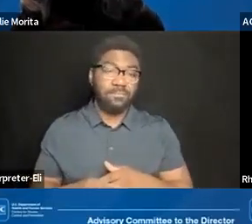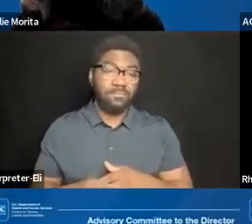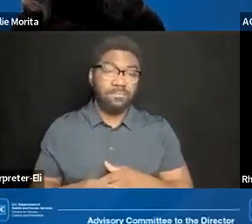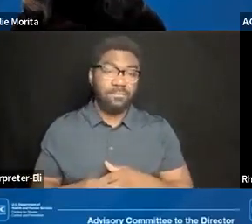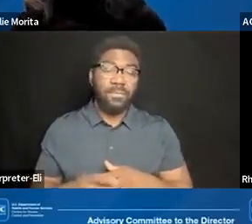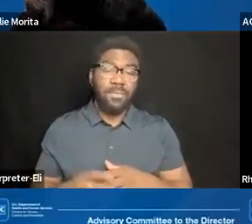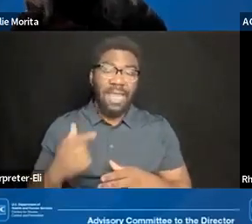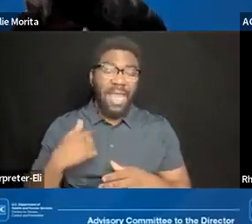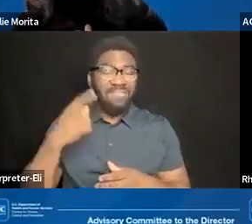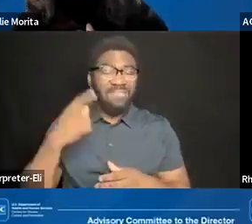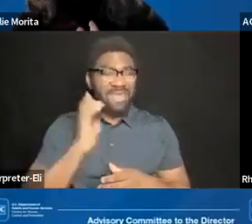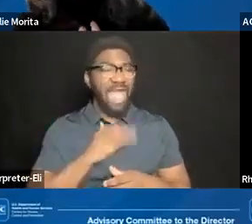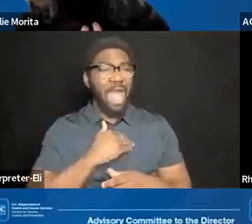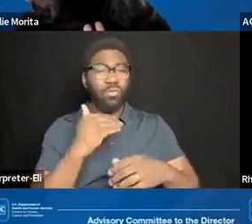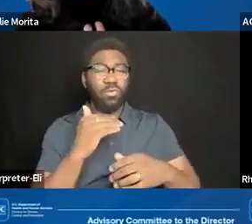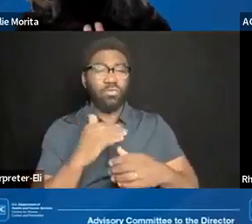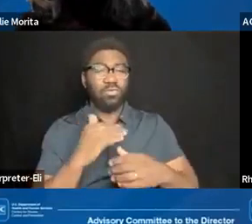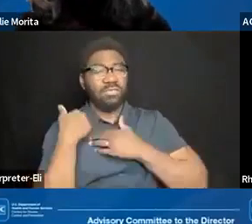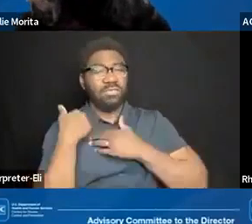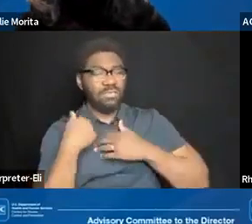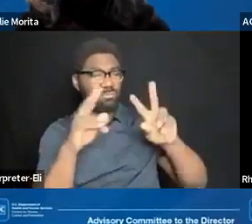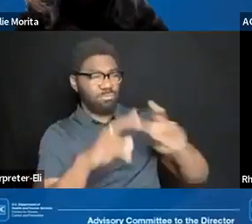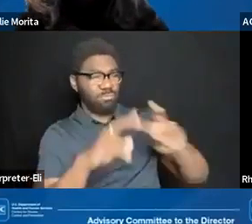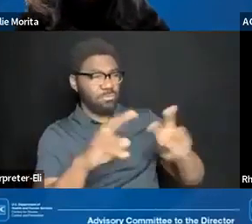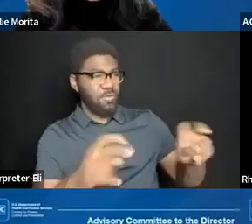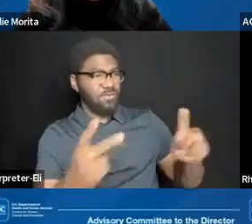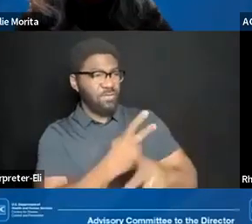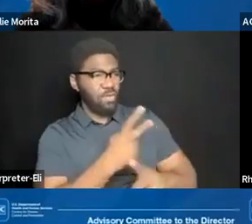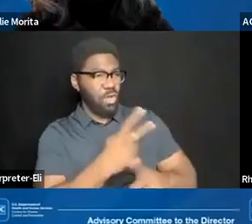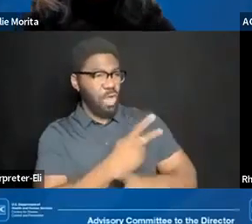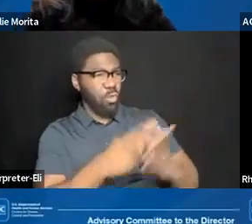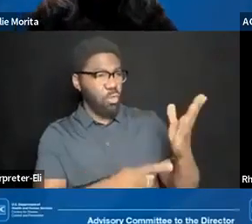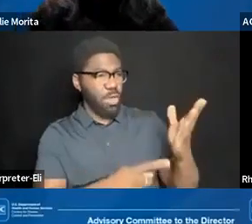and then to prioritize based on what we see. But, Jen, please feel free to jump in.